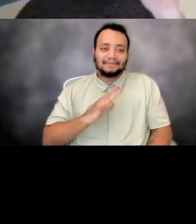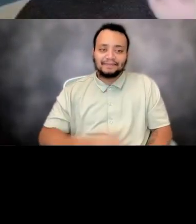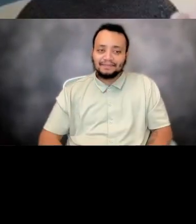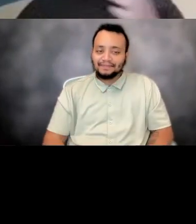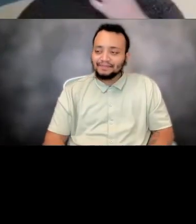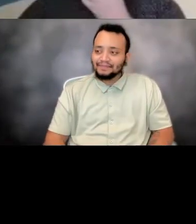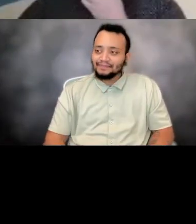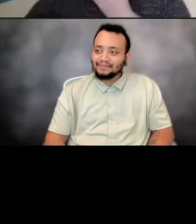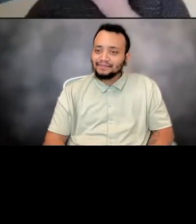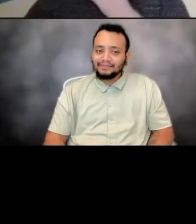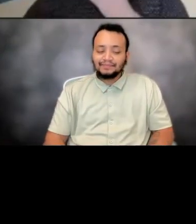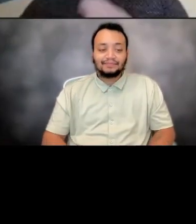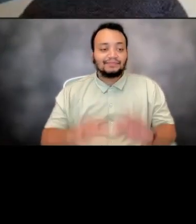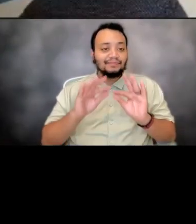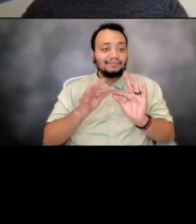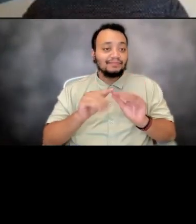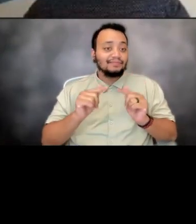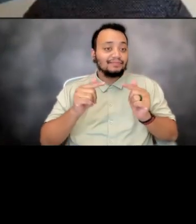So what that looked like